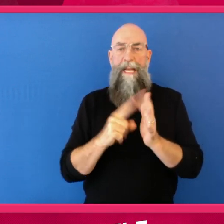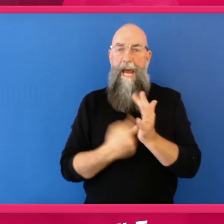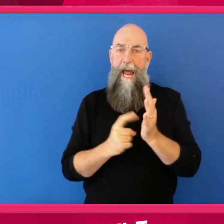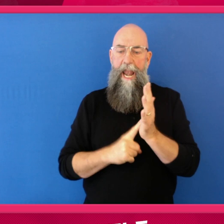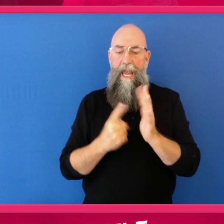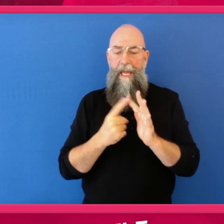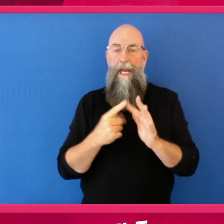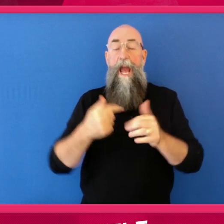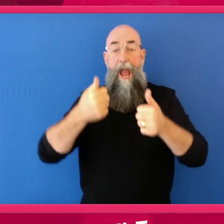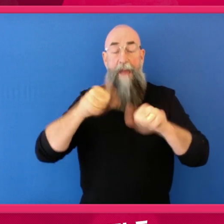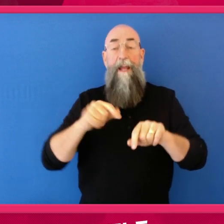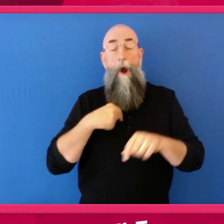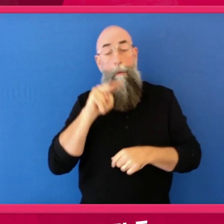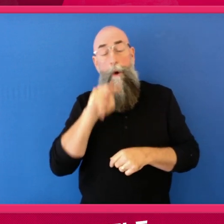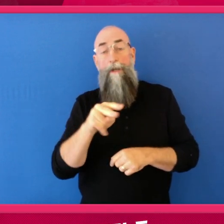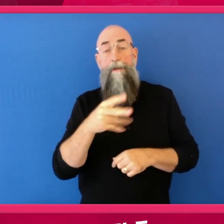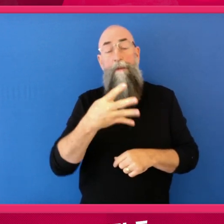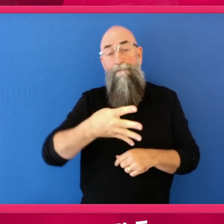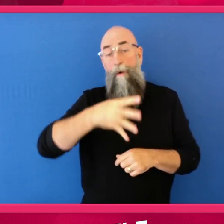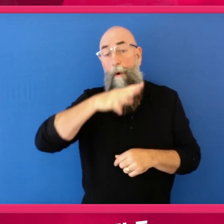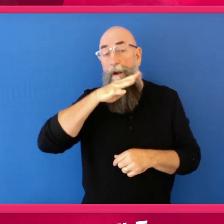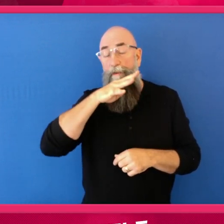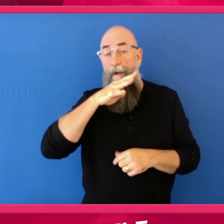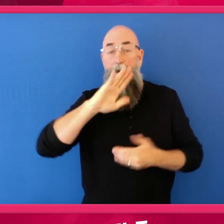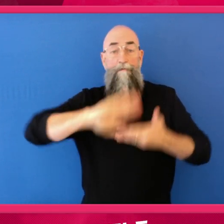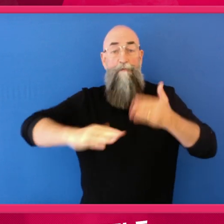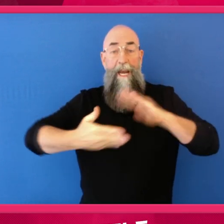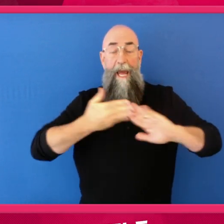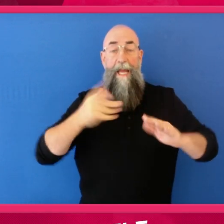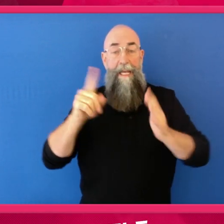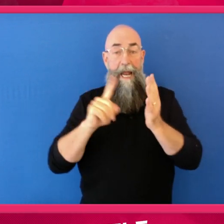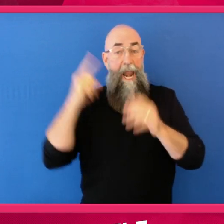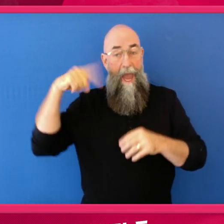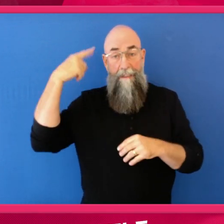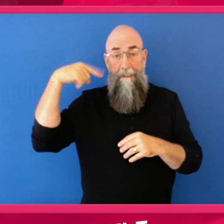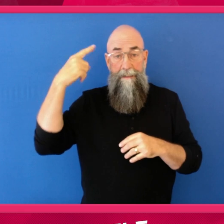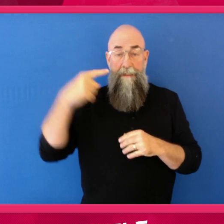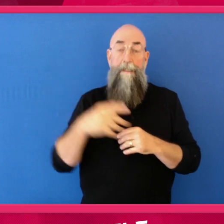x 100 relay back in London. That was just an absolutely amazing race as well. But honestly,